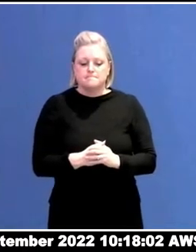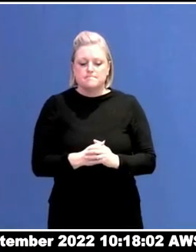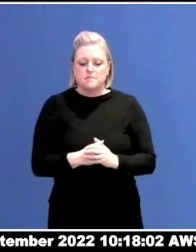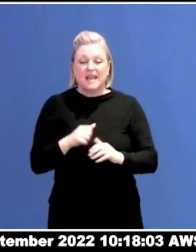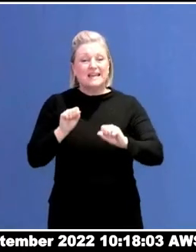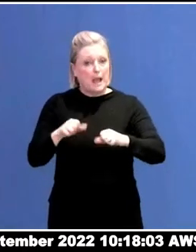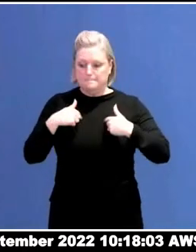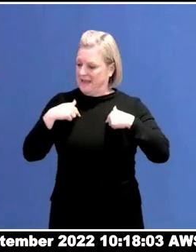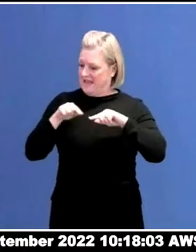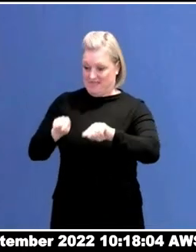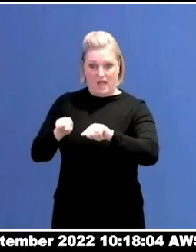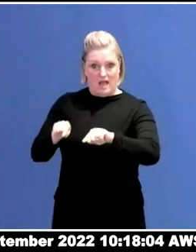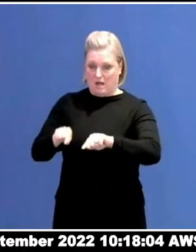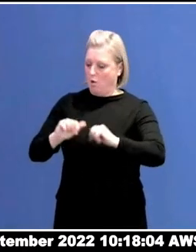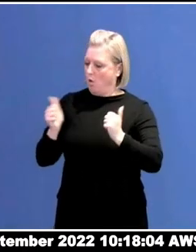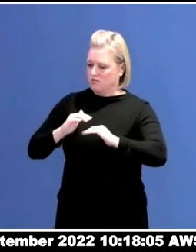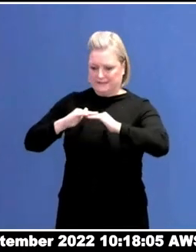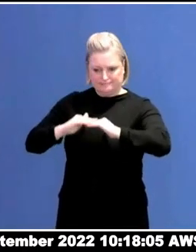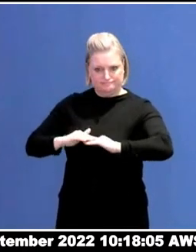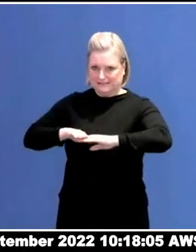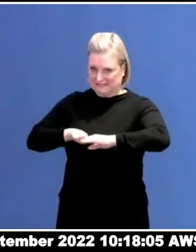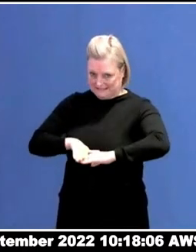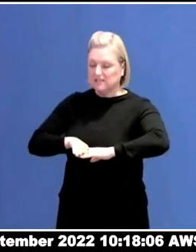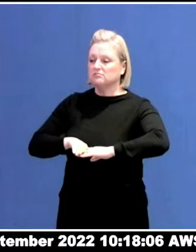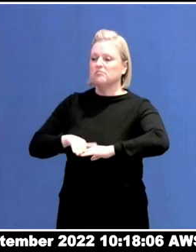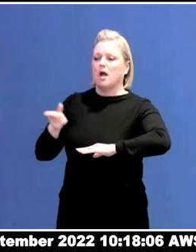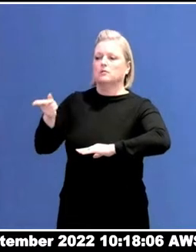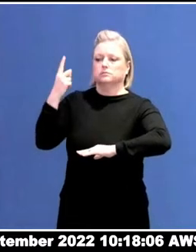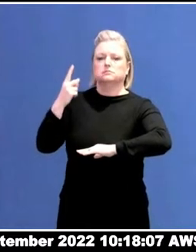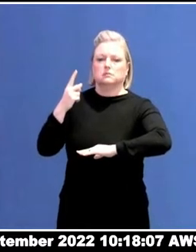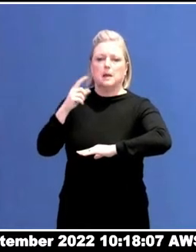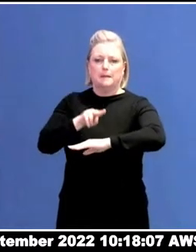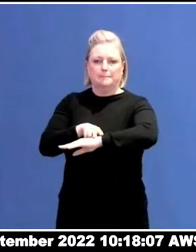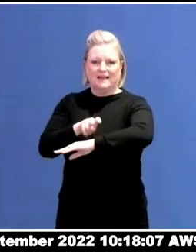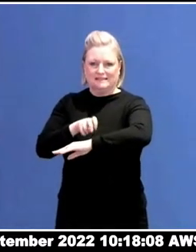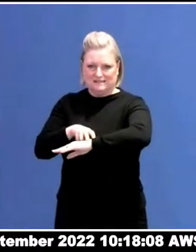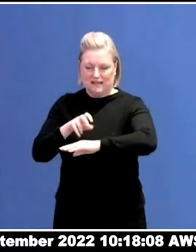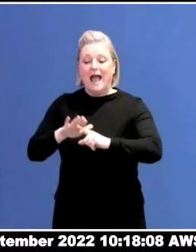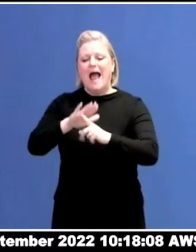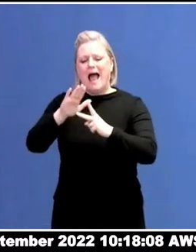And also, what's known as the Sexual Assault Resource Centre. Yes. MR GRIFFIN: Otherwise called SARC.